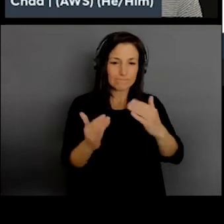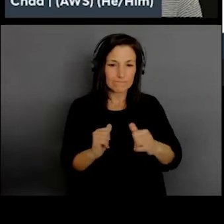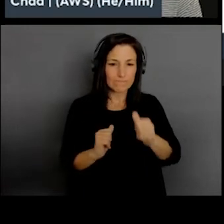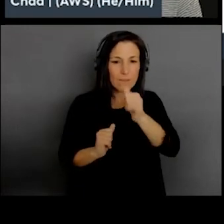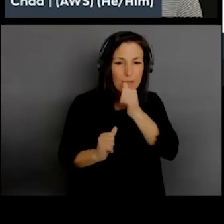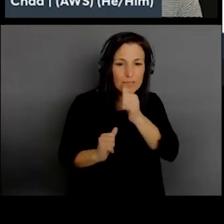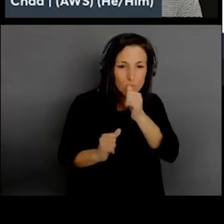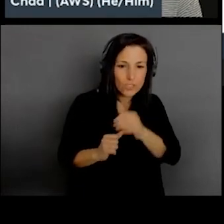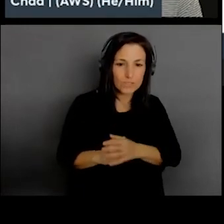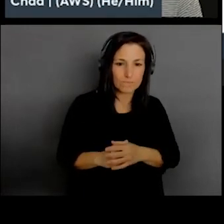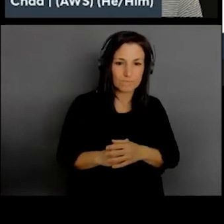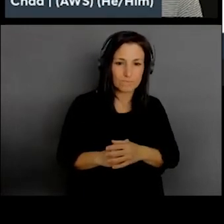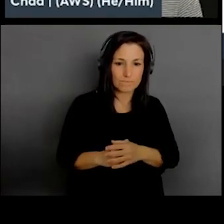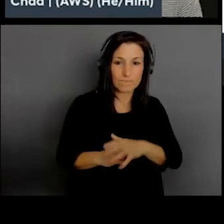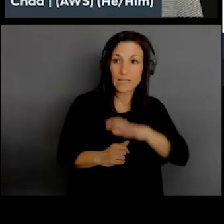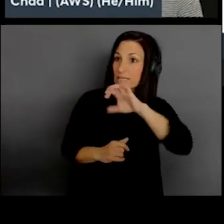It's Chad123, isn't it?